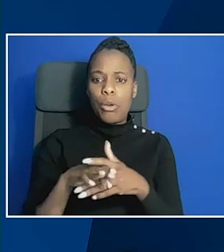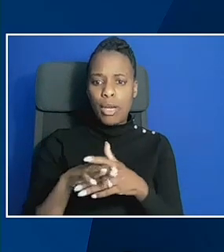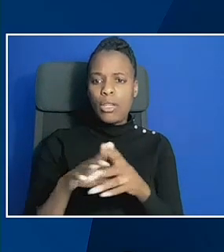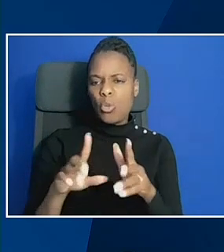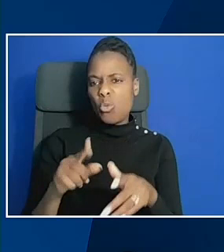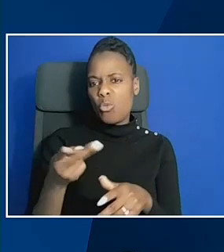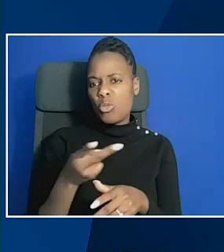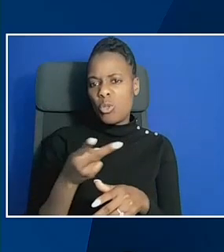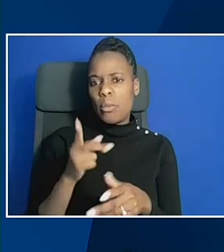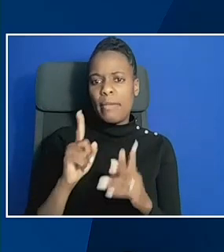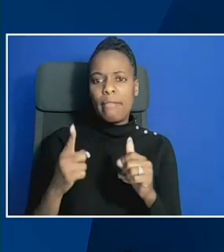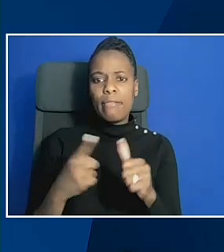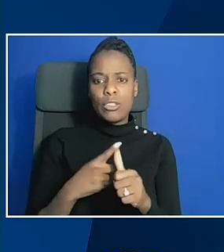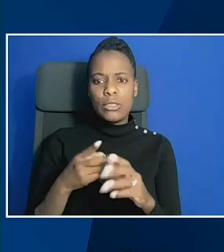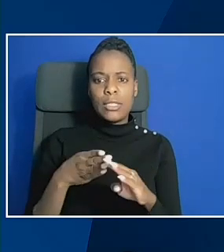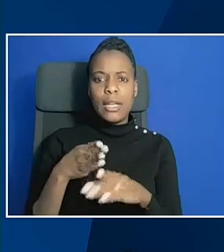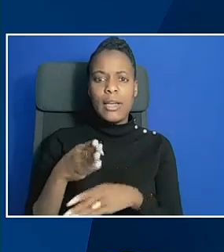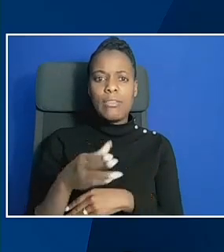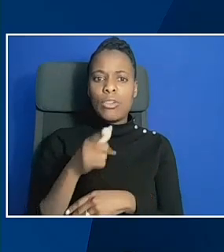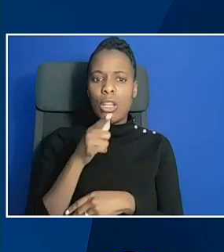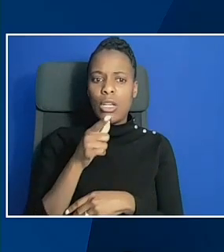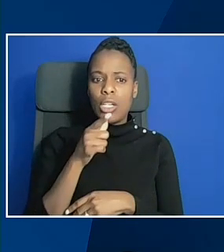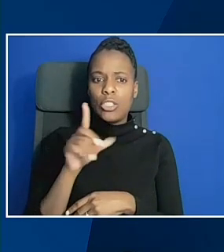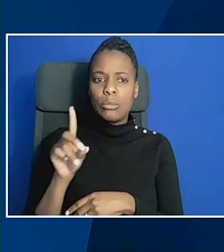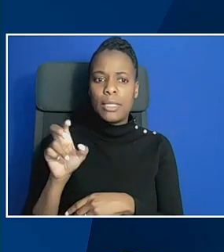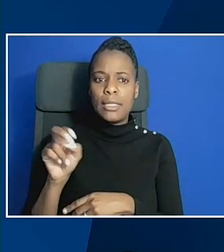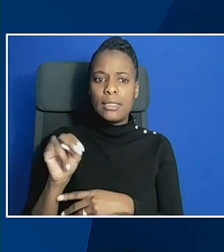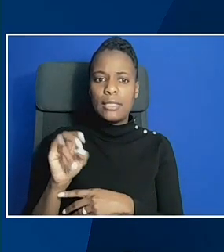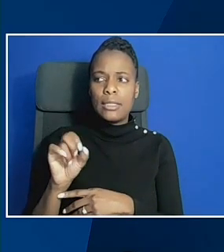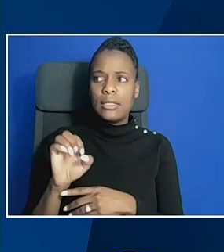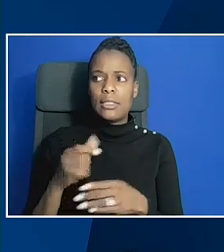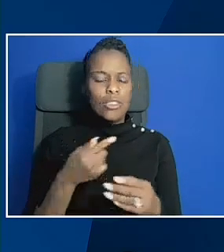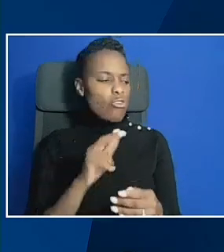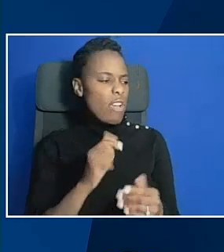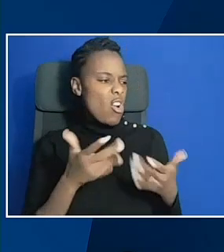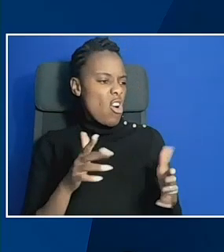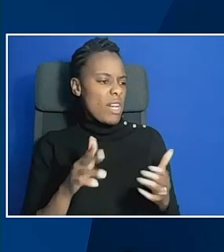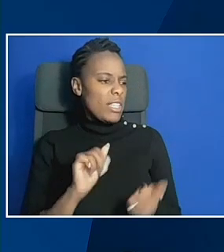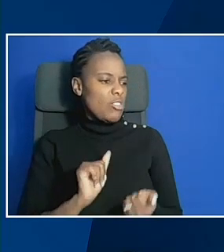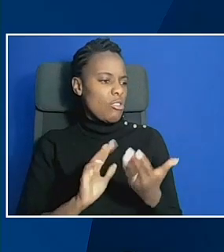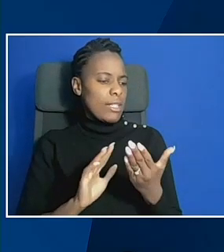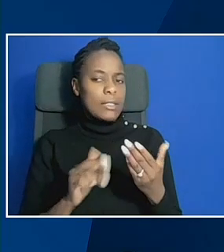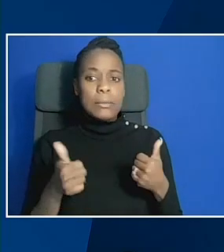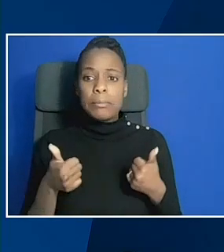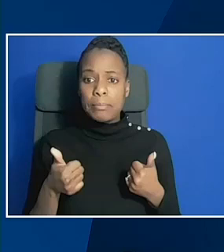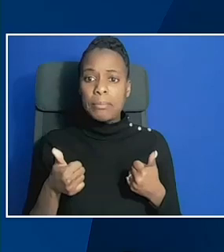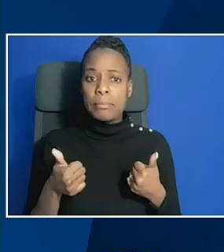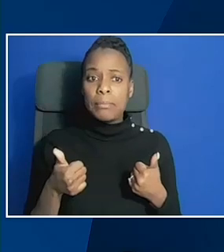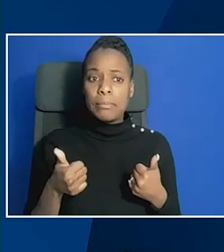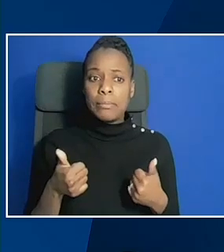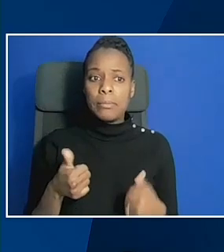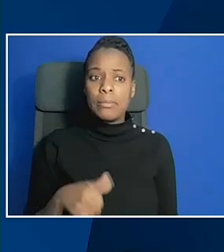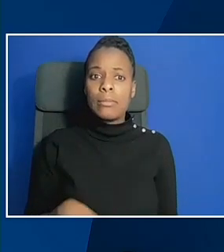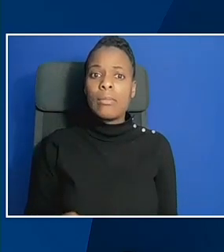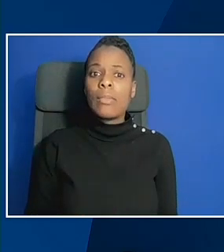Denise, go ahead. Greg already got it. So we'll be back. Okay. Well, we're coming right at noon, so